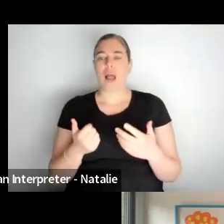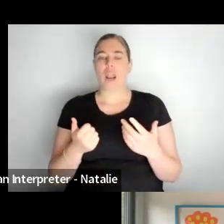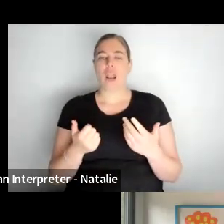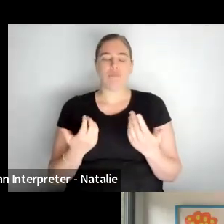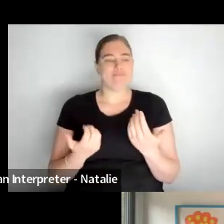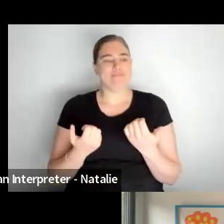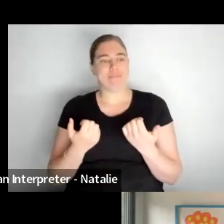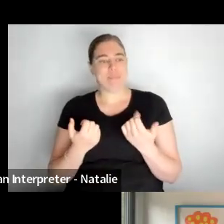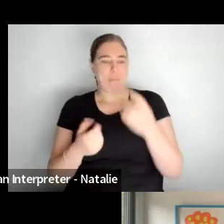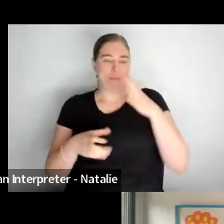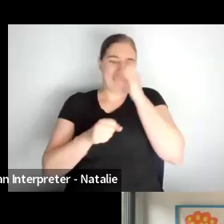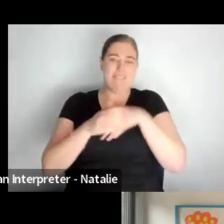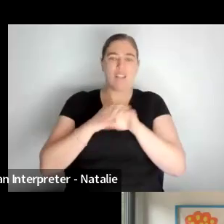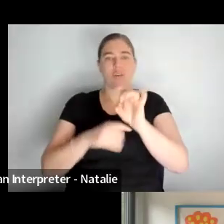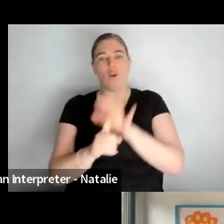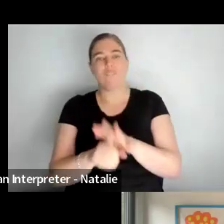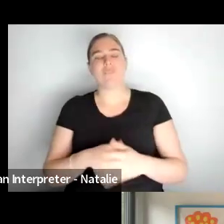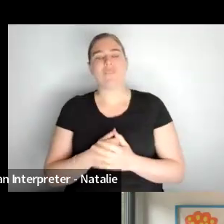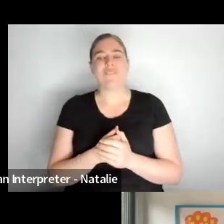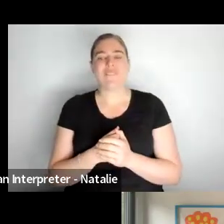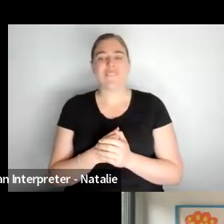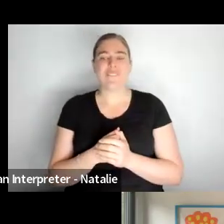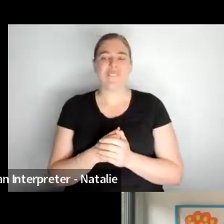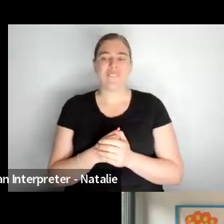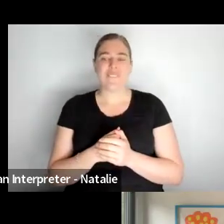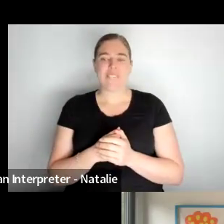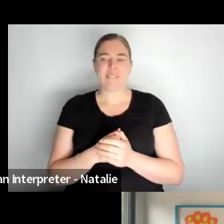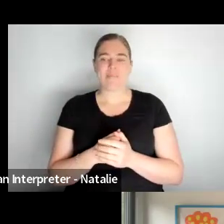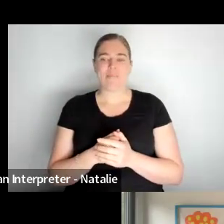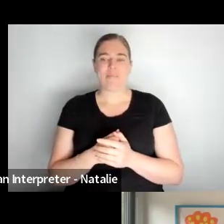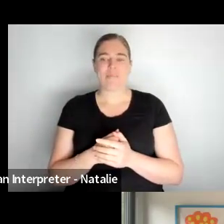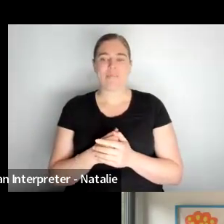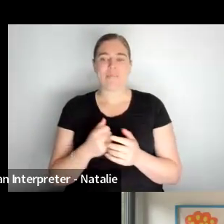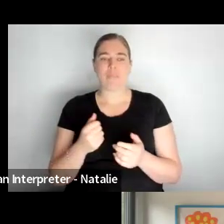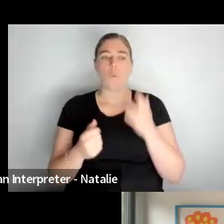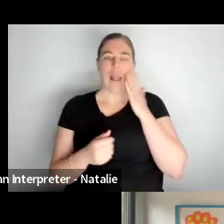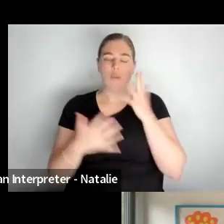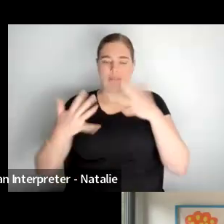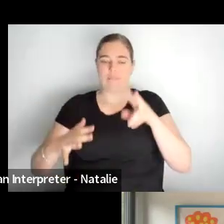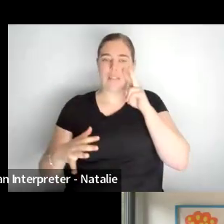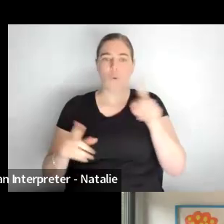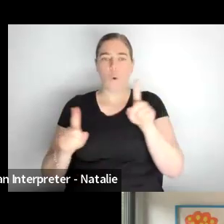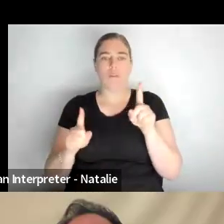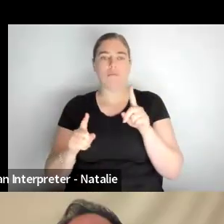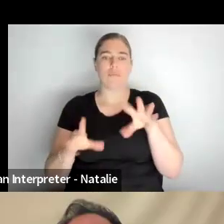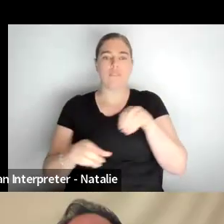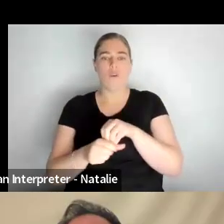I think. I think once you kind of... see what it's all about, I think once you kind of start